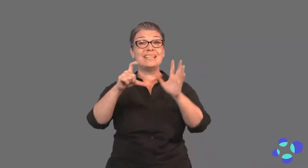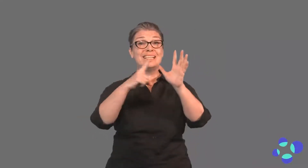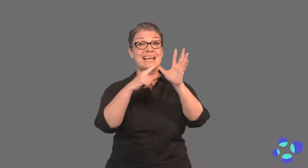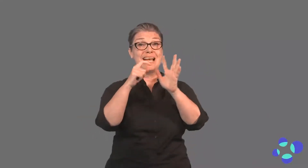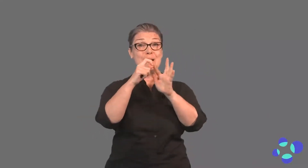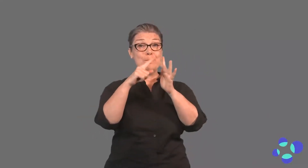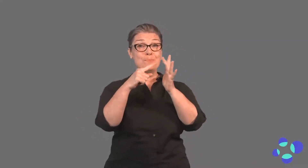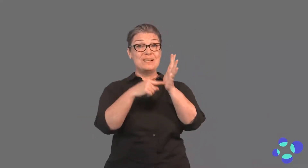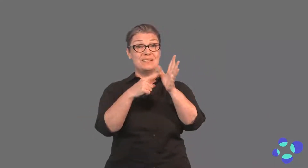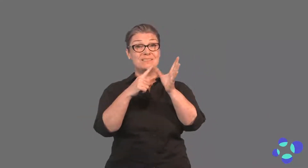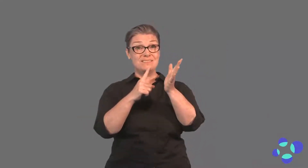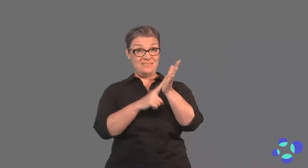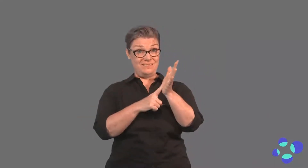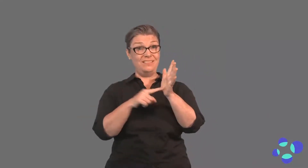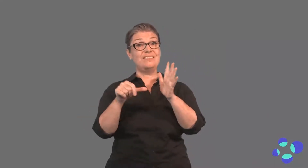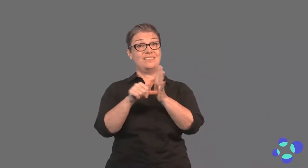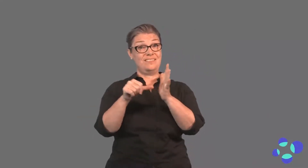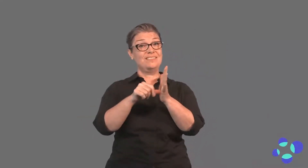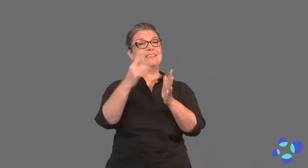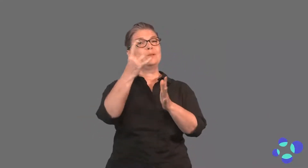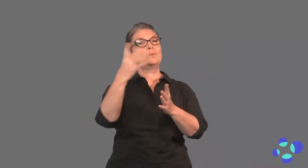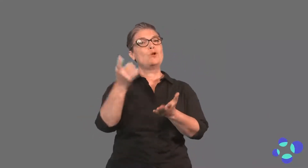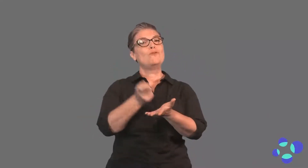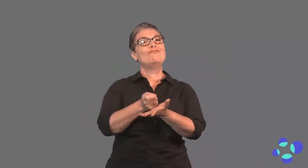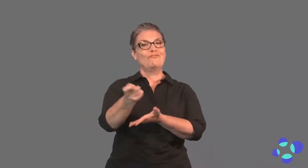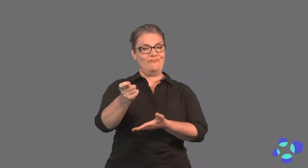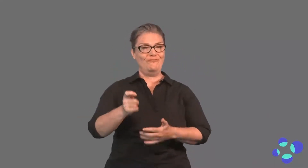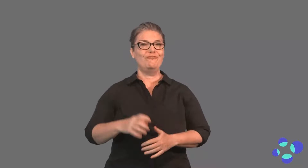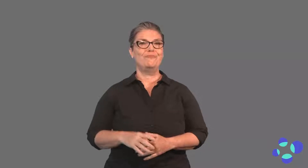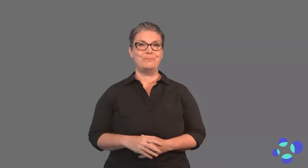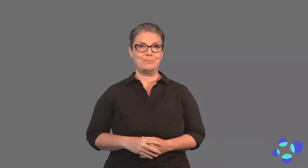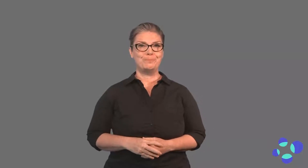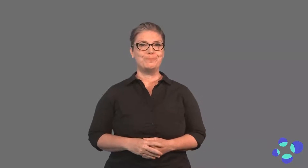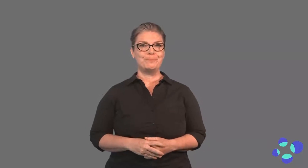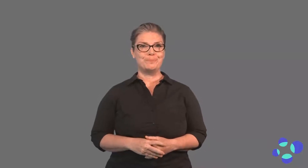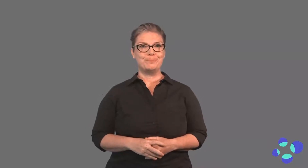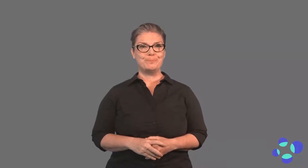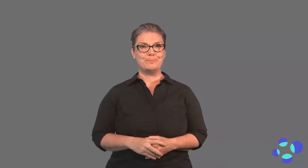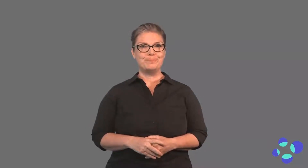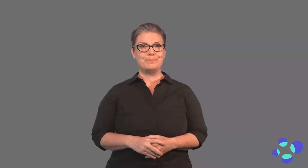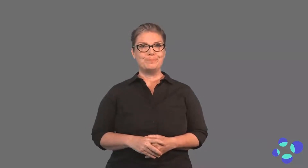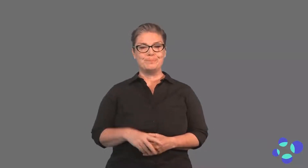Thirdly, we have Capital funding, so for one off payments.